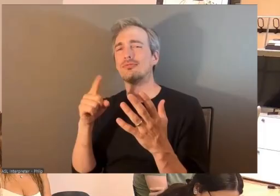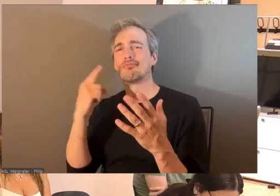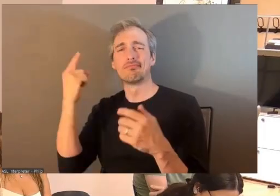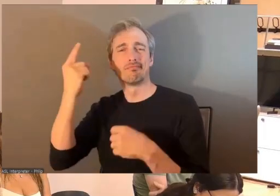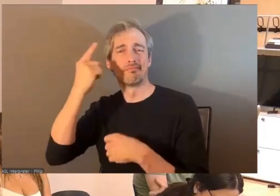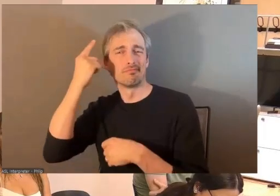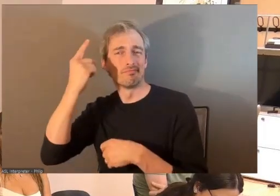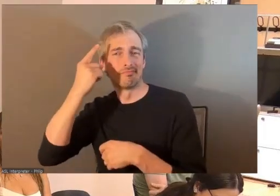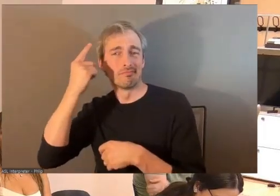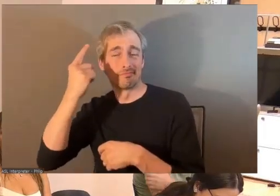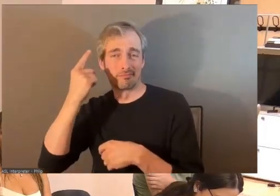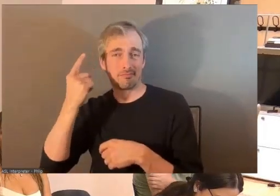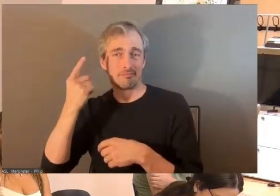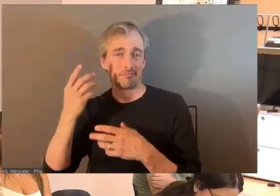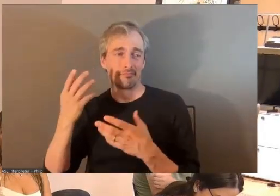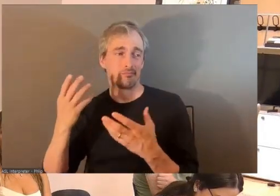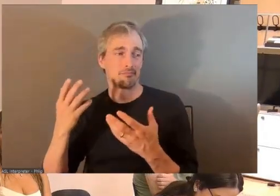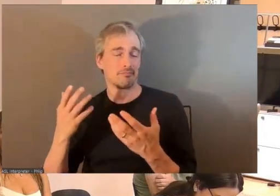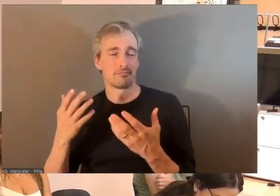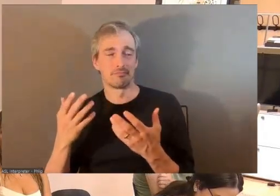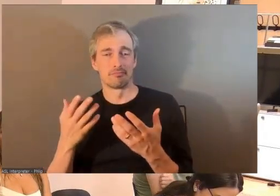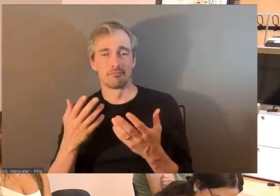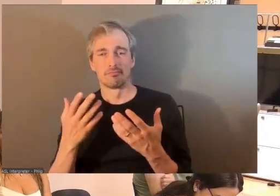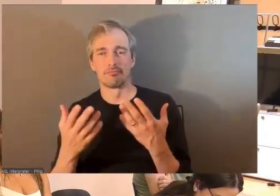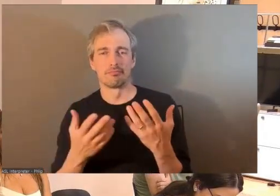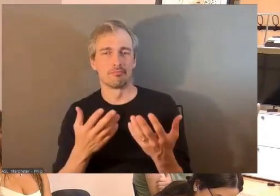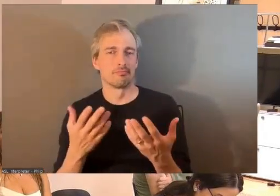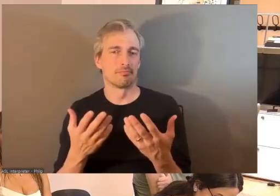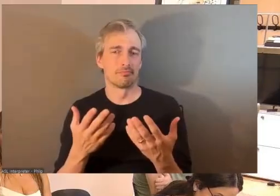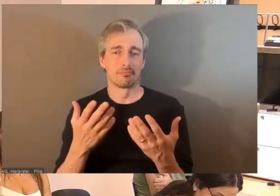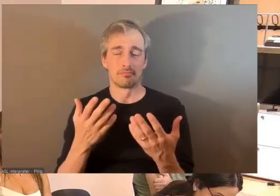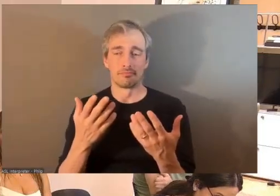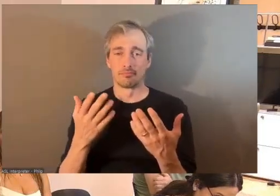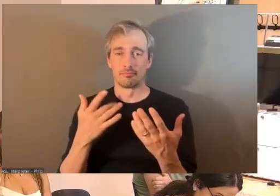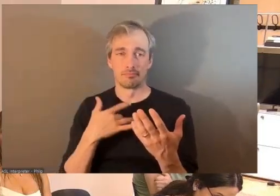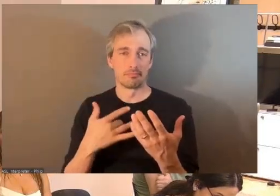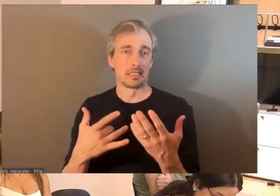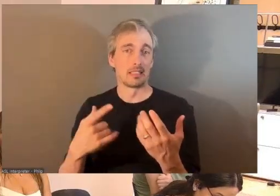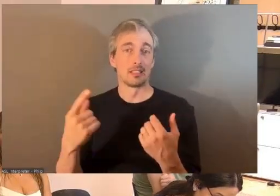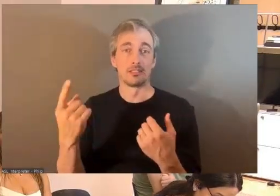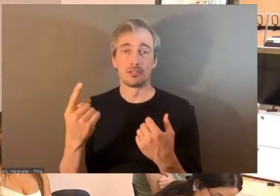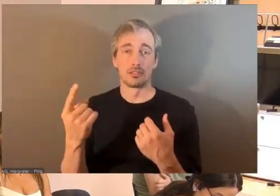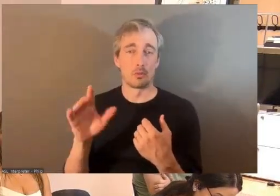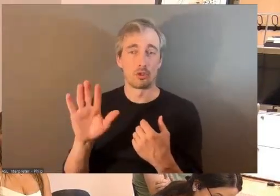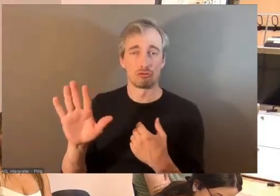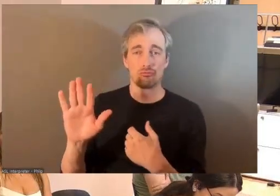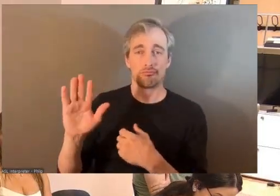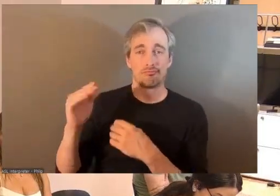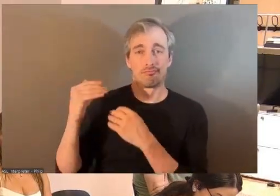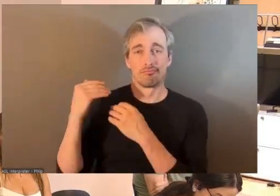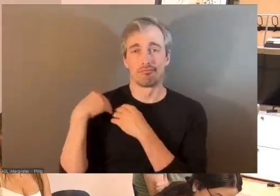Like, is it someone's job to translate... Not to translate, but to look over